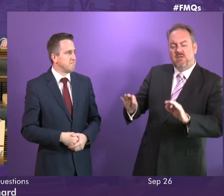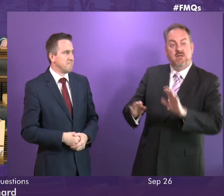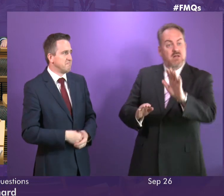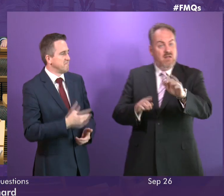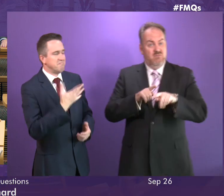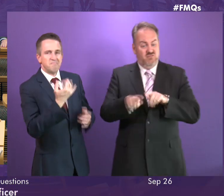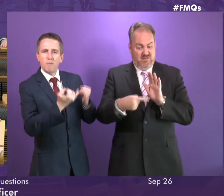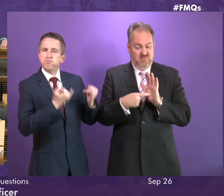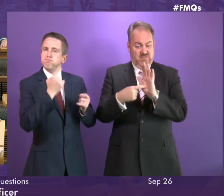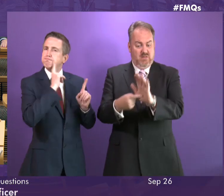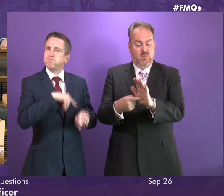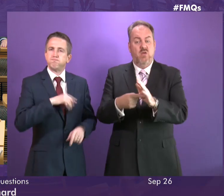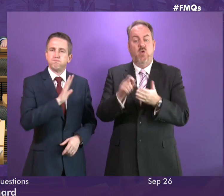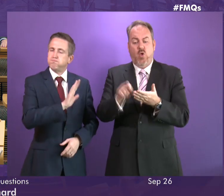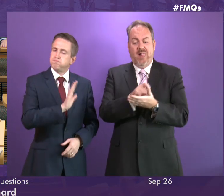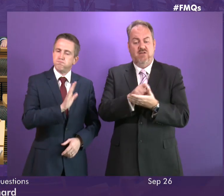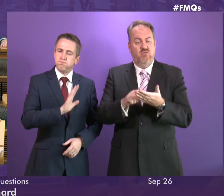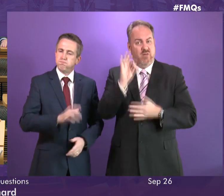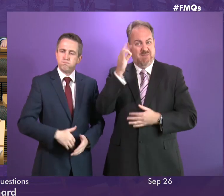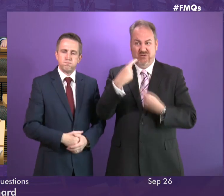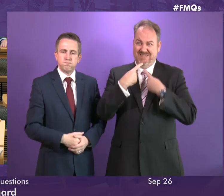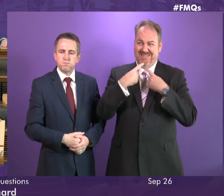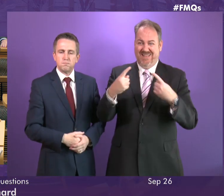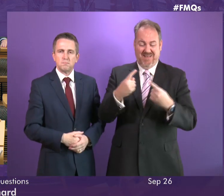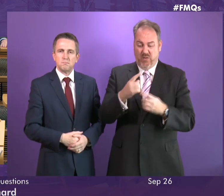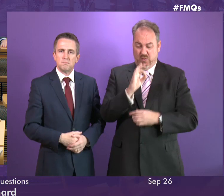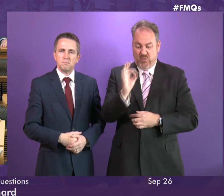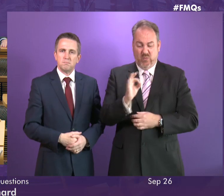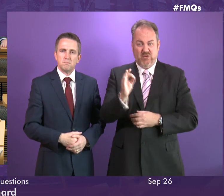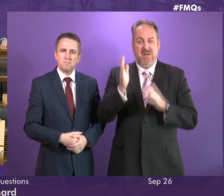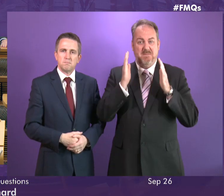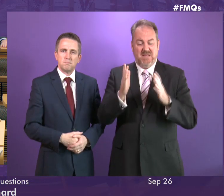said. It is clear that the question needs to be tested